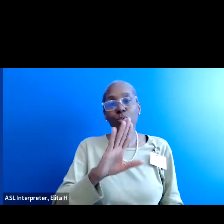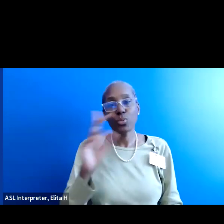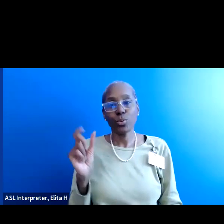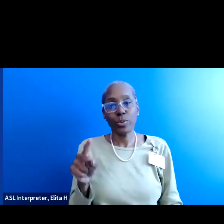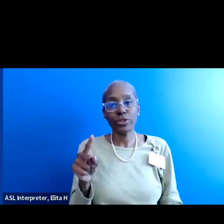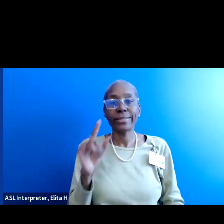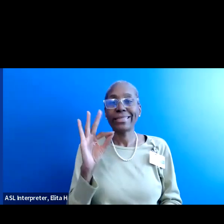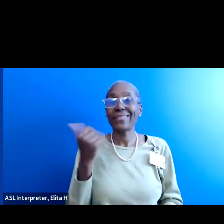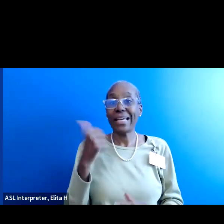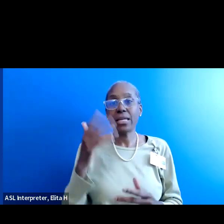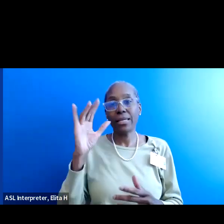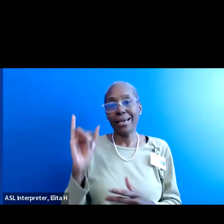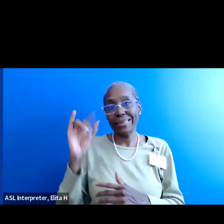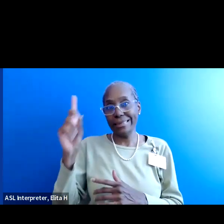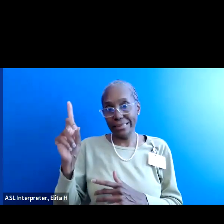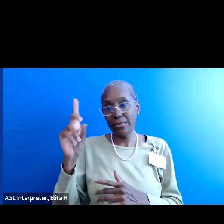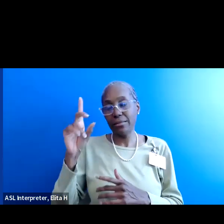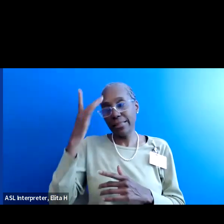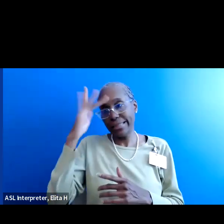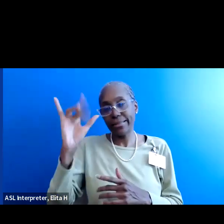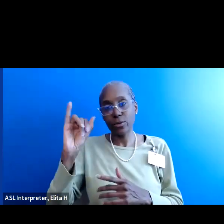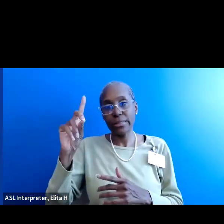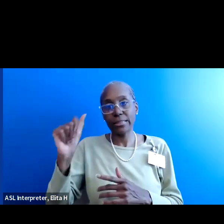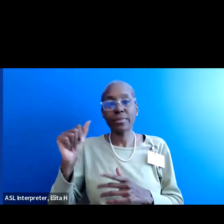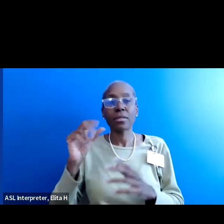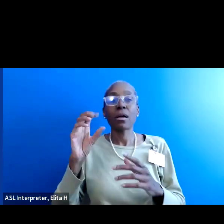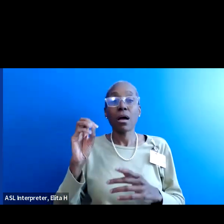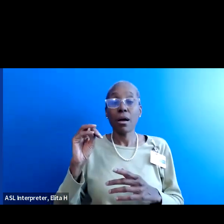If there is an intellectual disability, the Ombudsman Program would work with